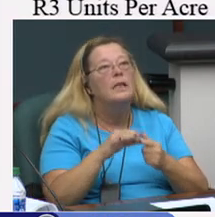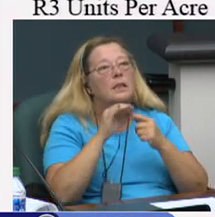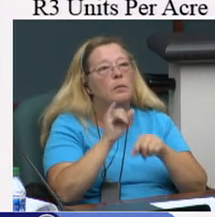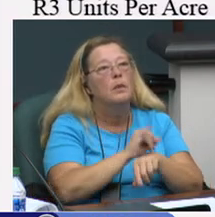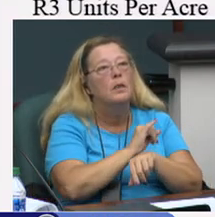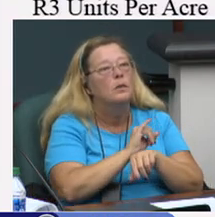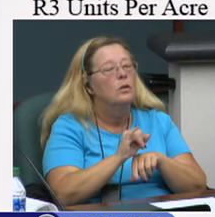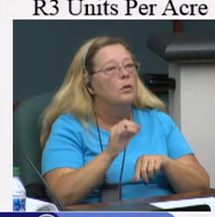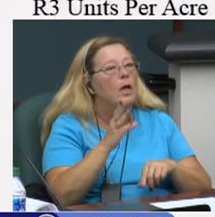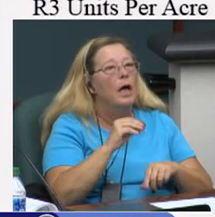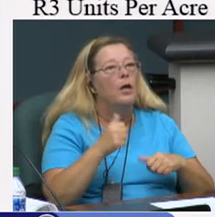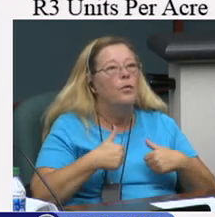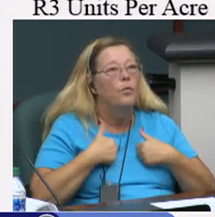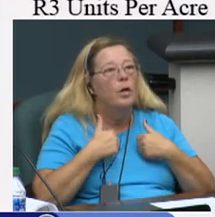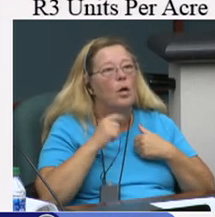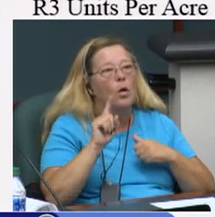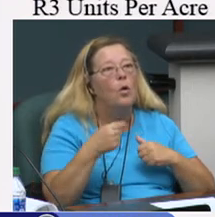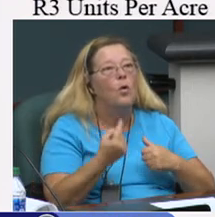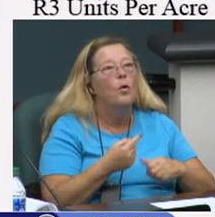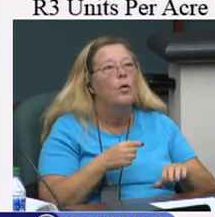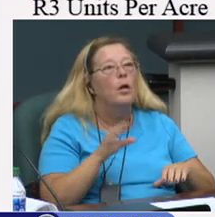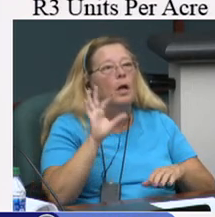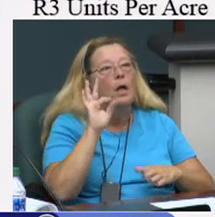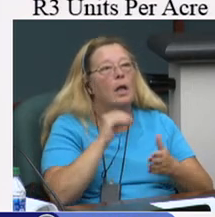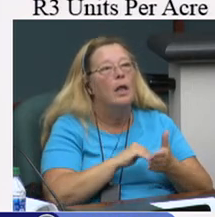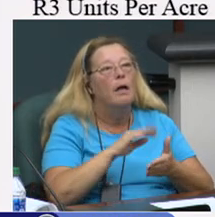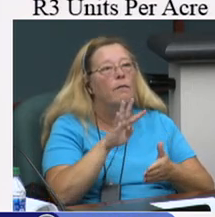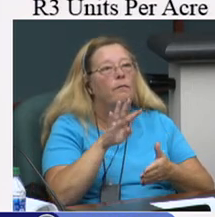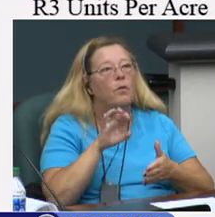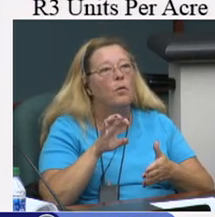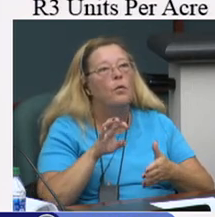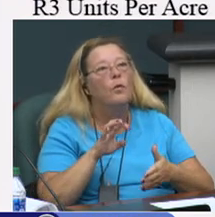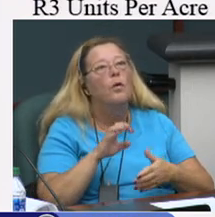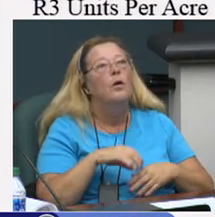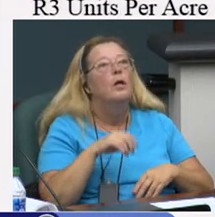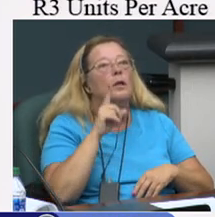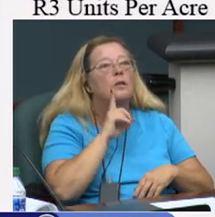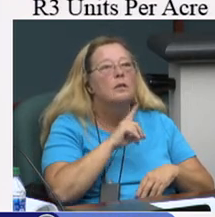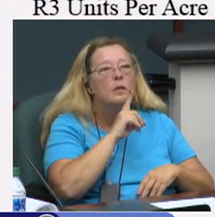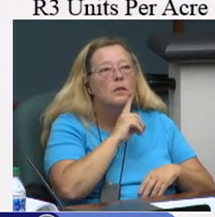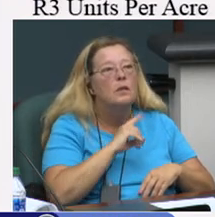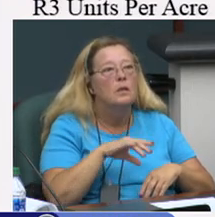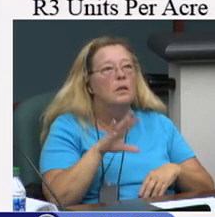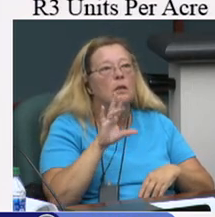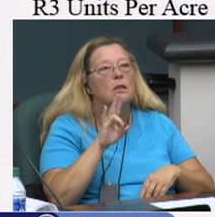residential only have 9400 single-family residential 7200 or